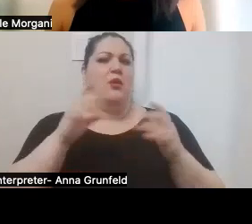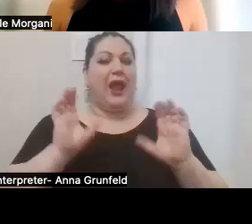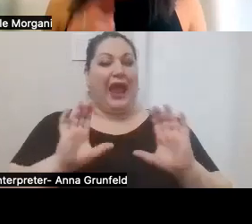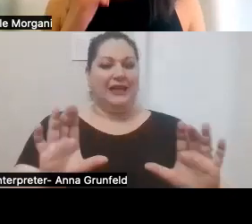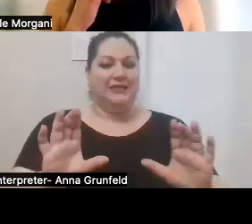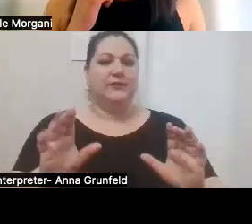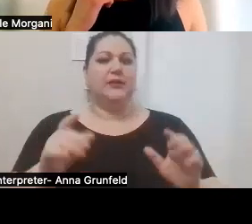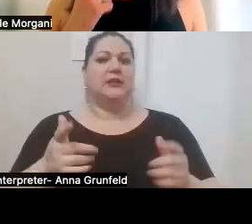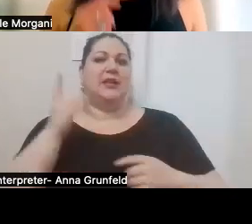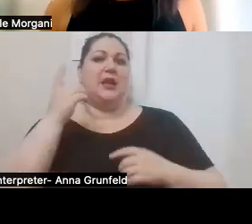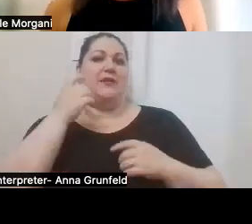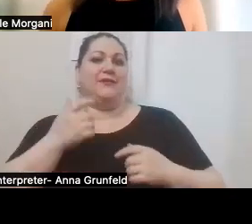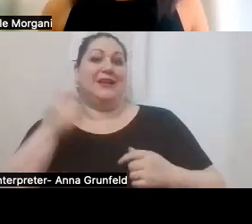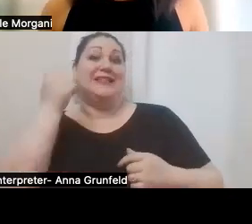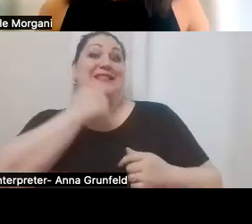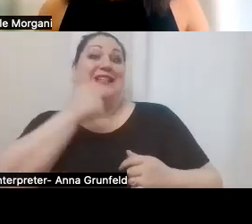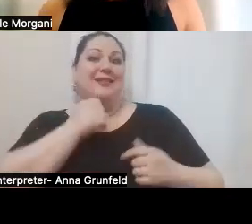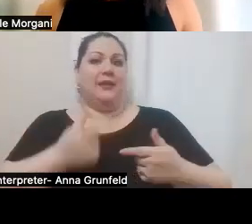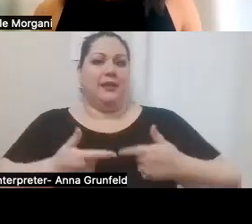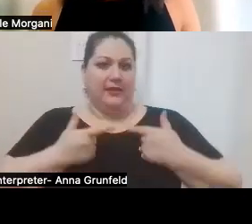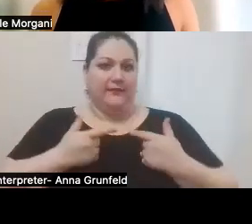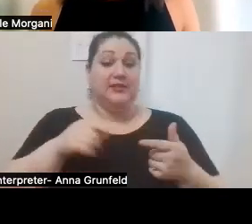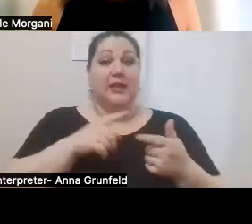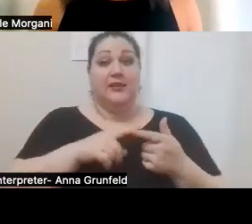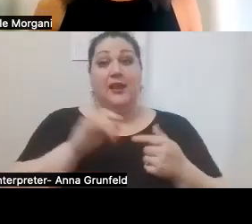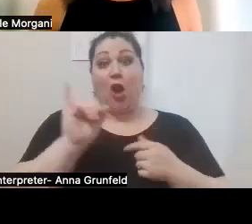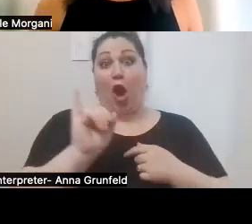So, what we are thinking about here is the instrumental activities of daily living.